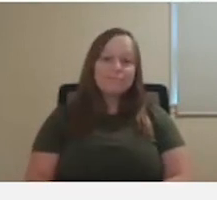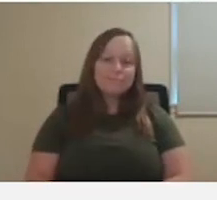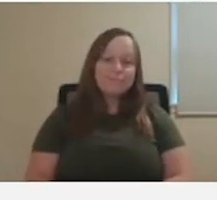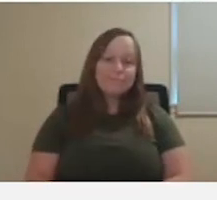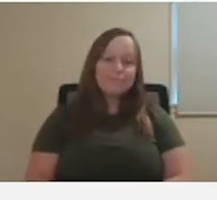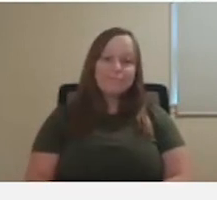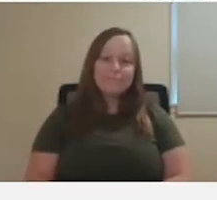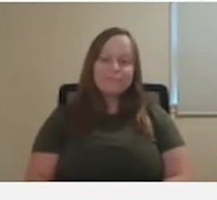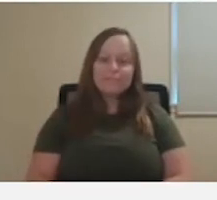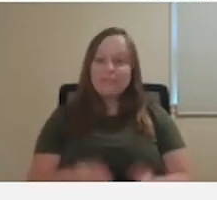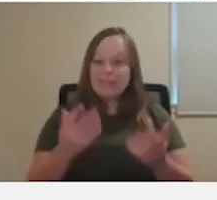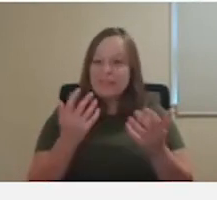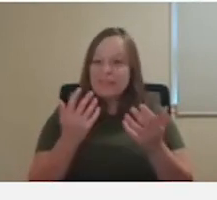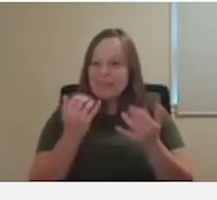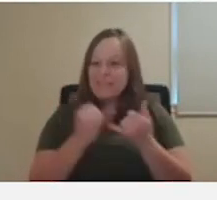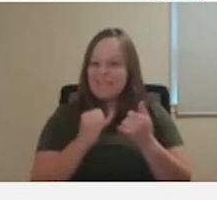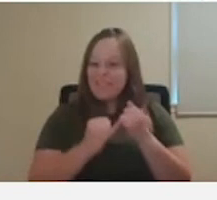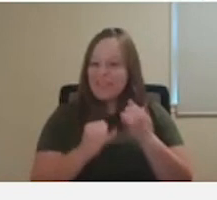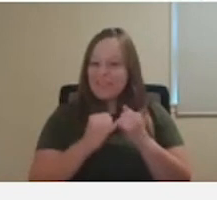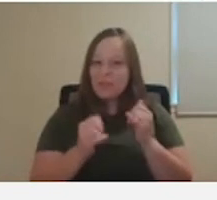I'm going to finish off with important dates.